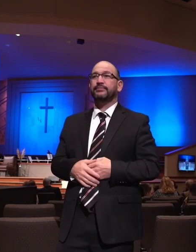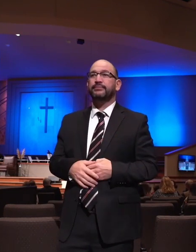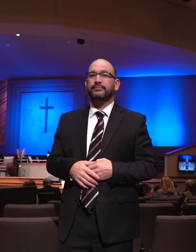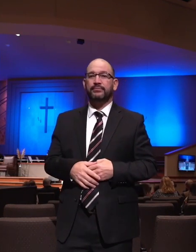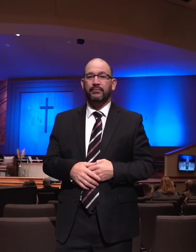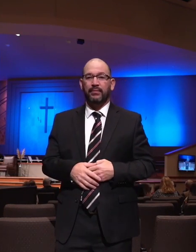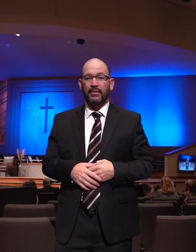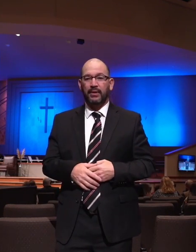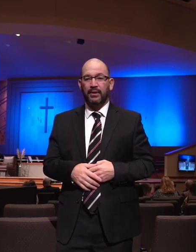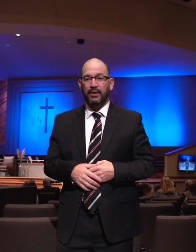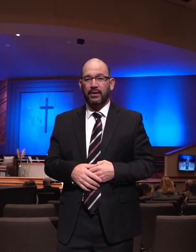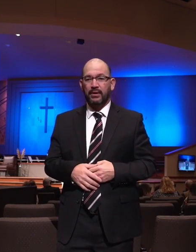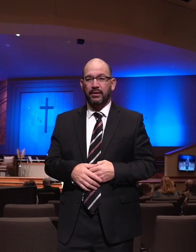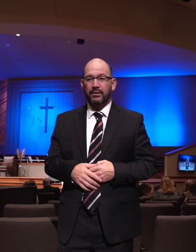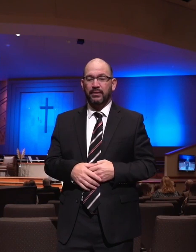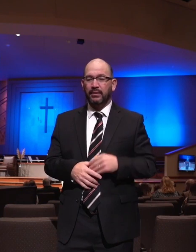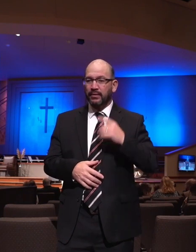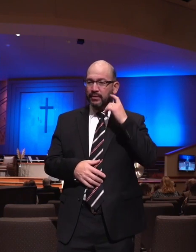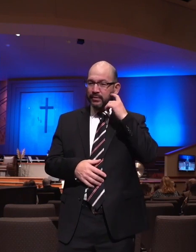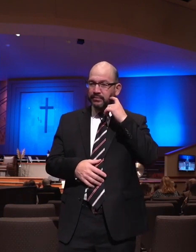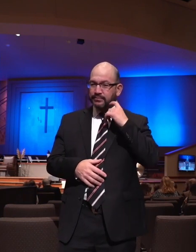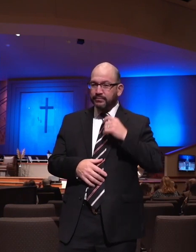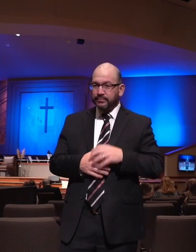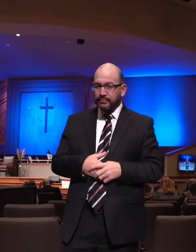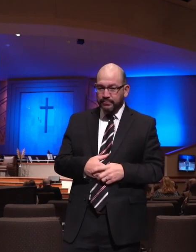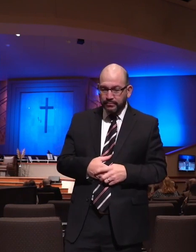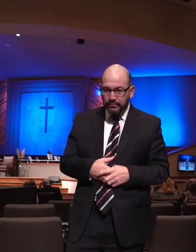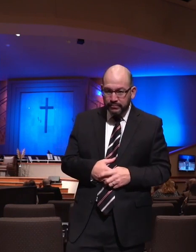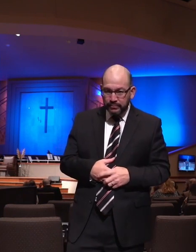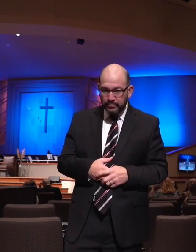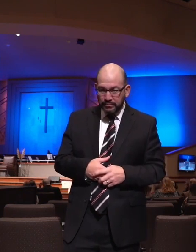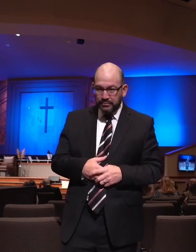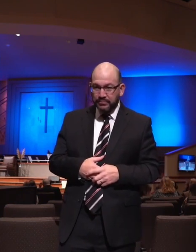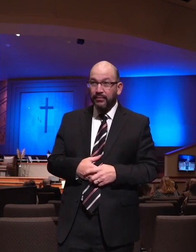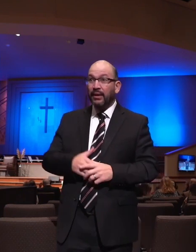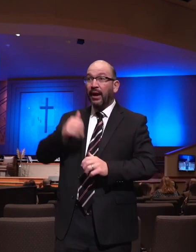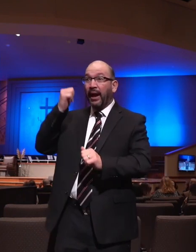every trip is a missions trip